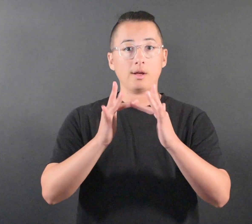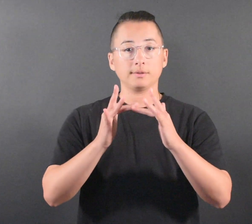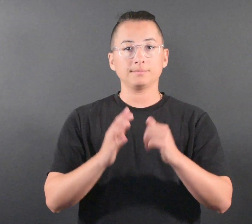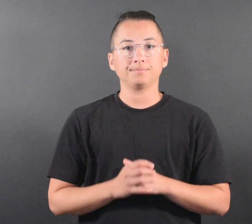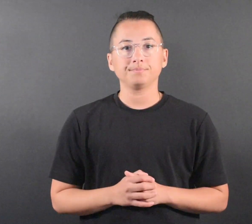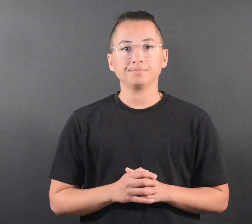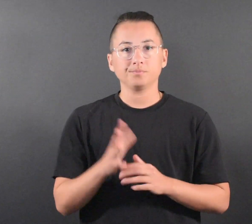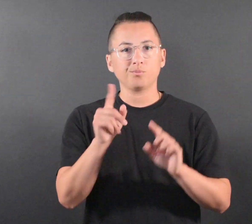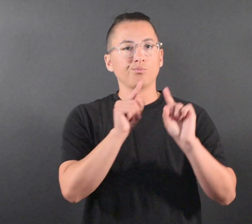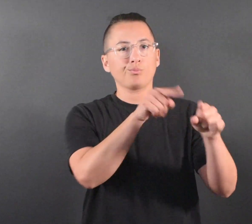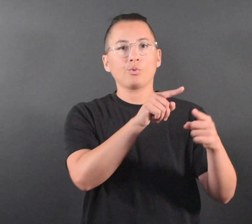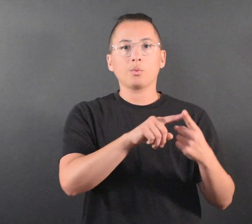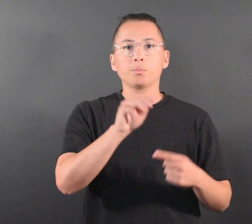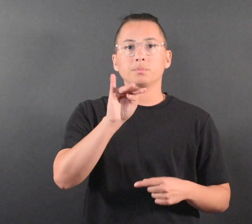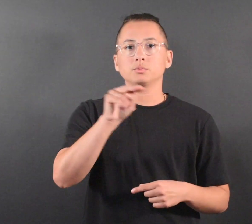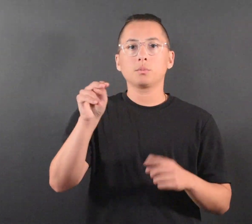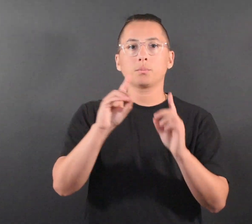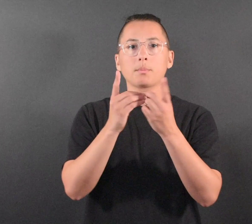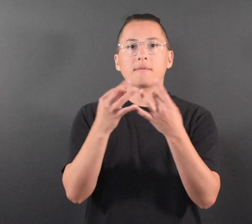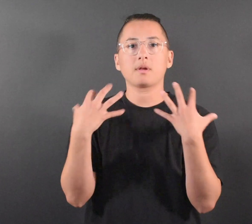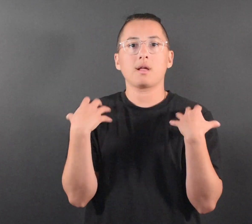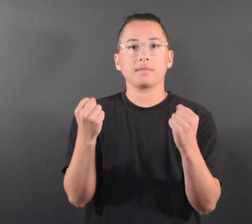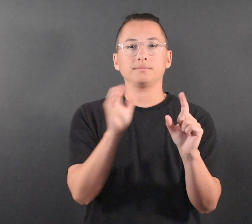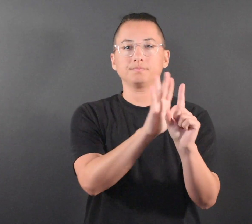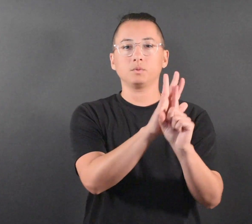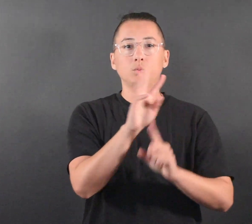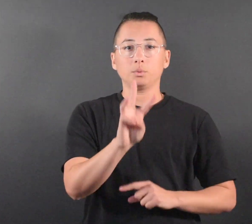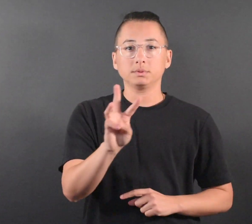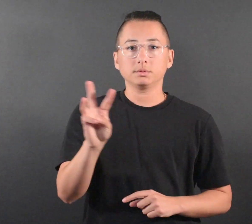Online • Minnesota Department of Health (MDH) website.